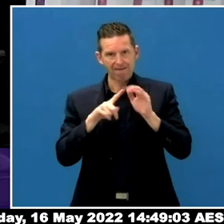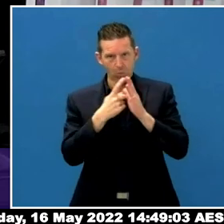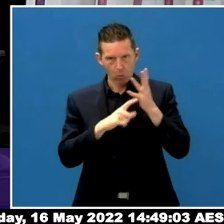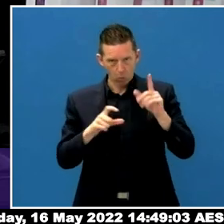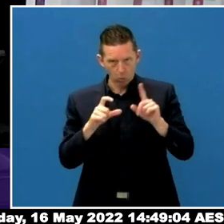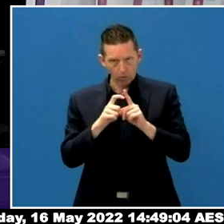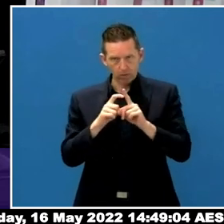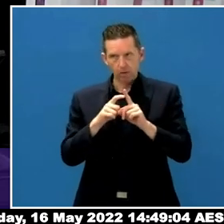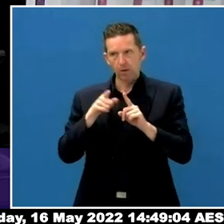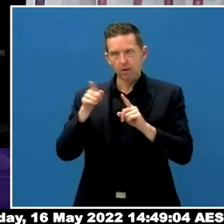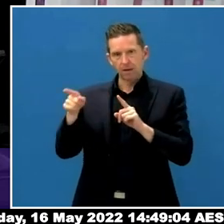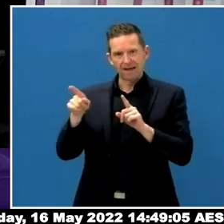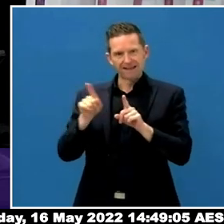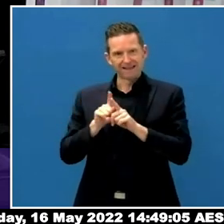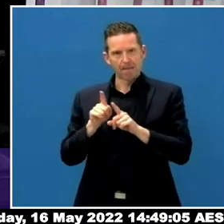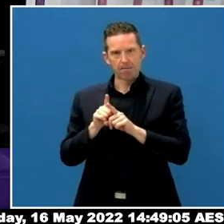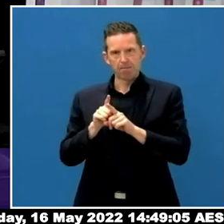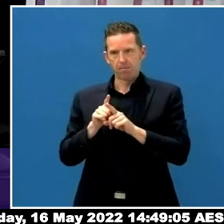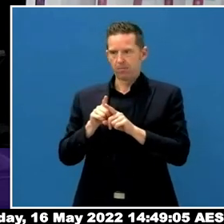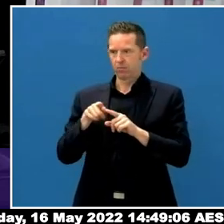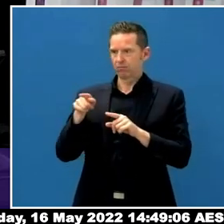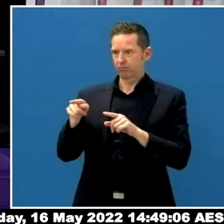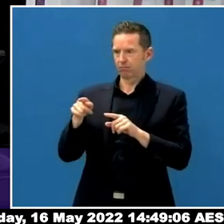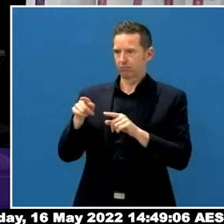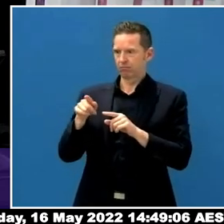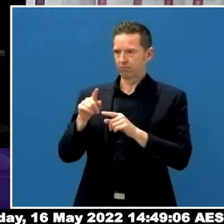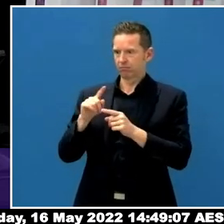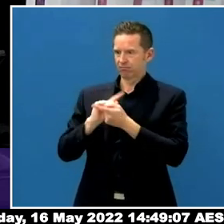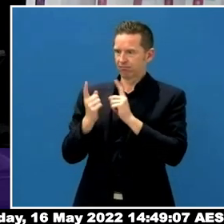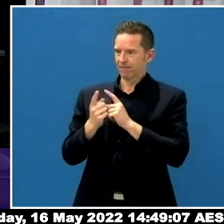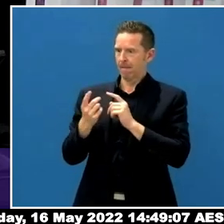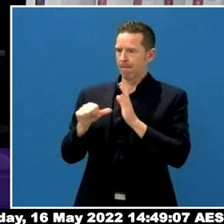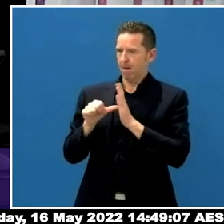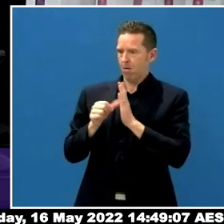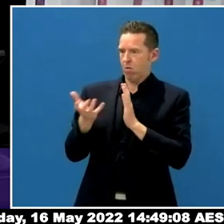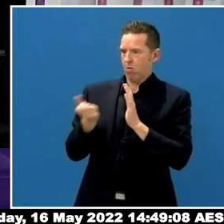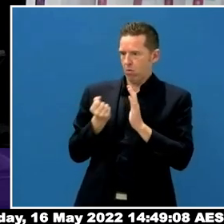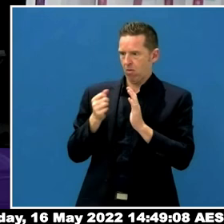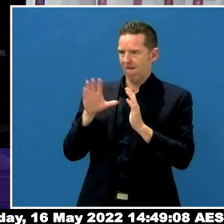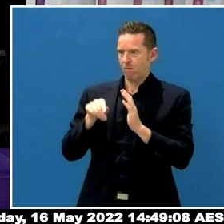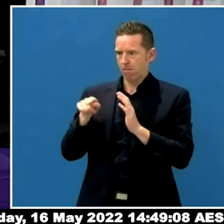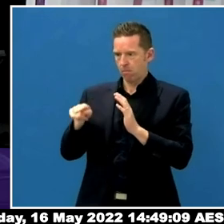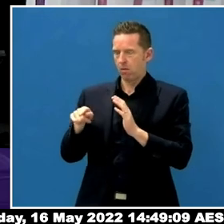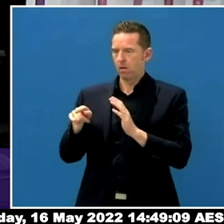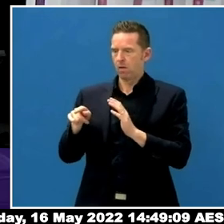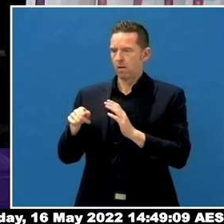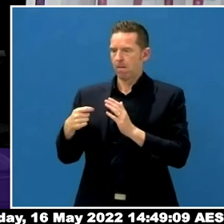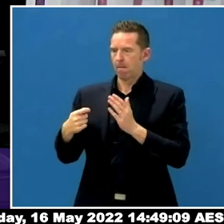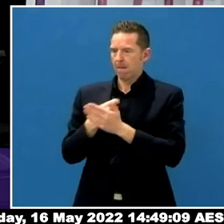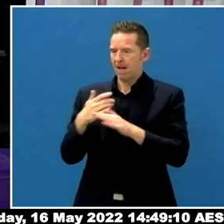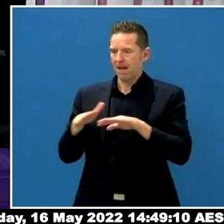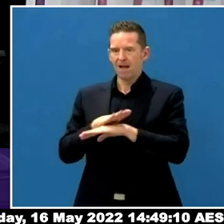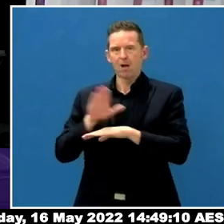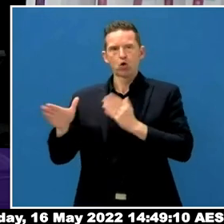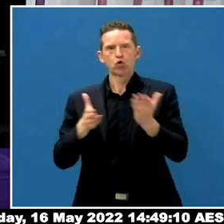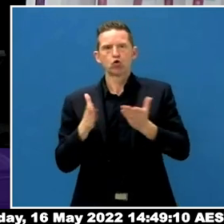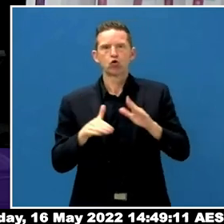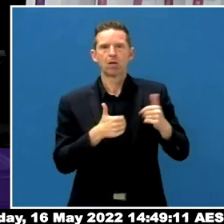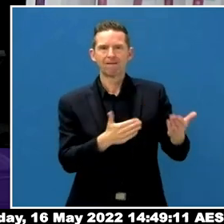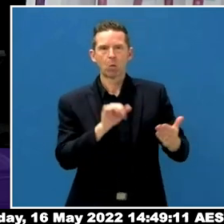of the plan funds to pay for the services they were providing? Yes, that's correct. Okay. Alright.